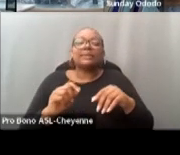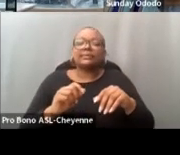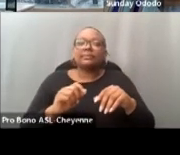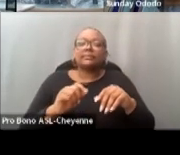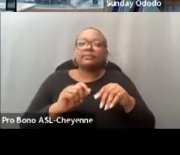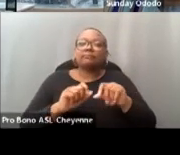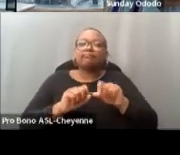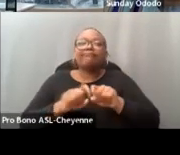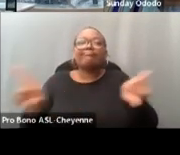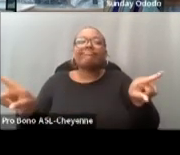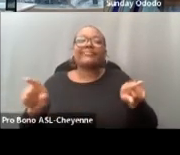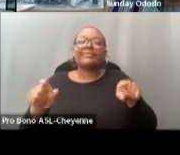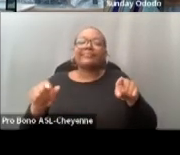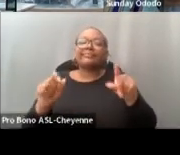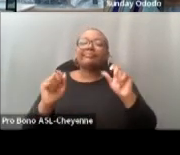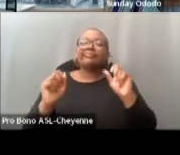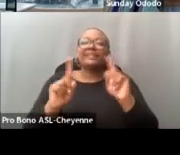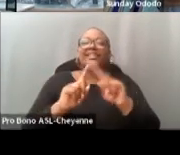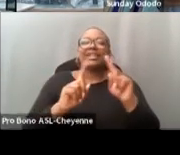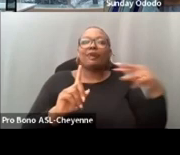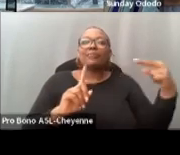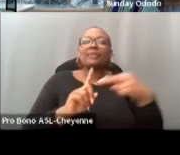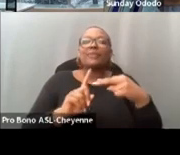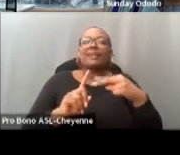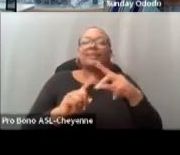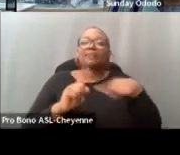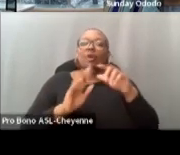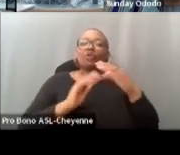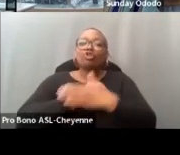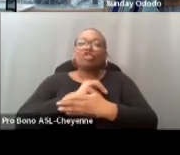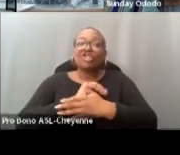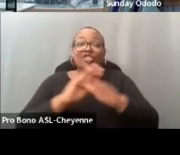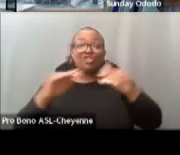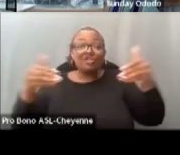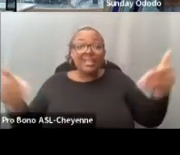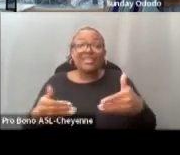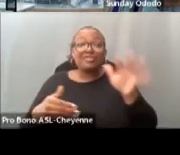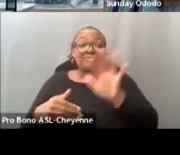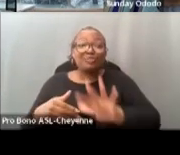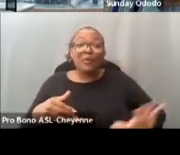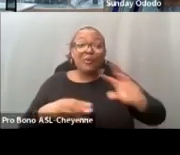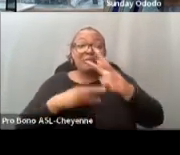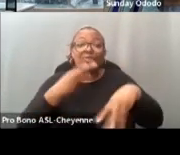You can introduce your country around the world and it can have, you know,